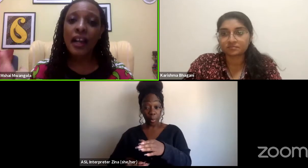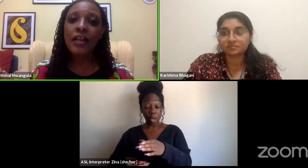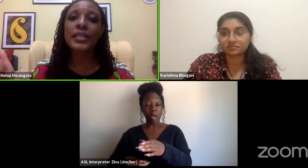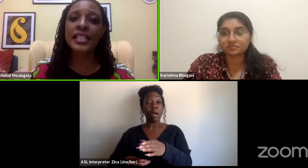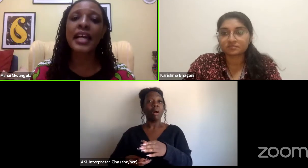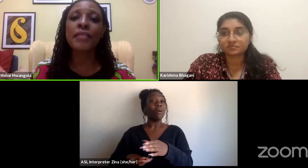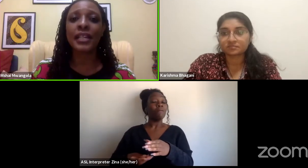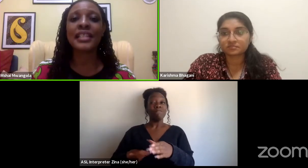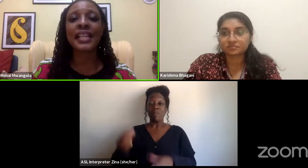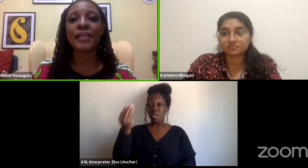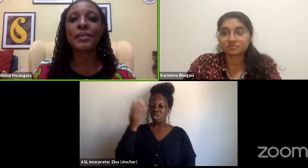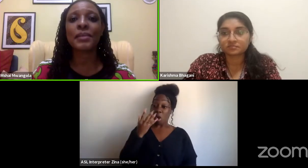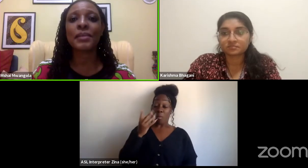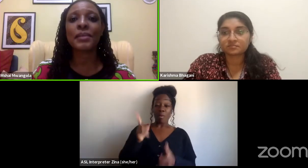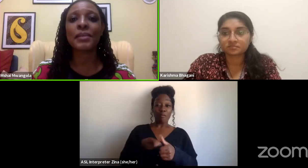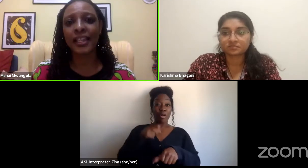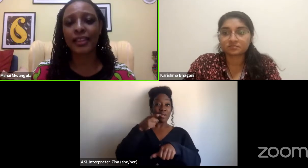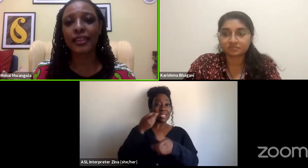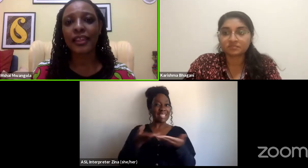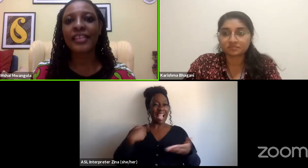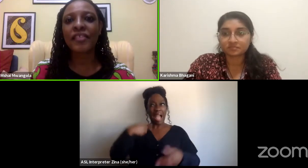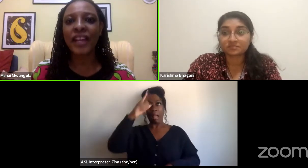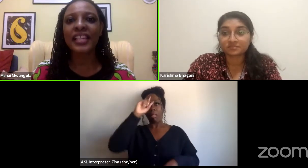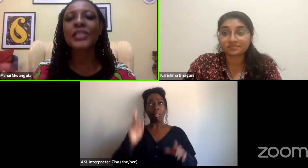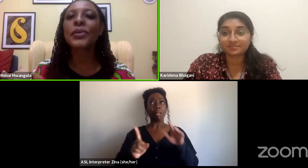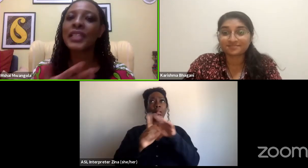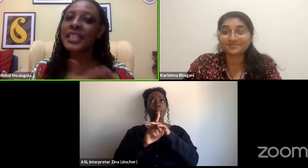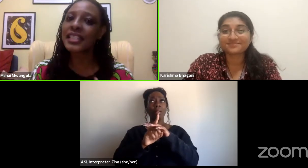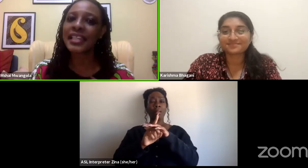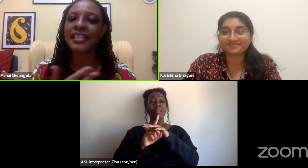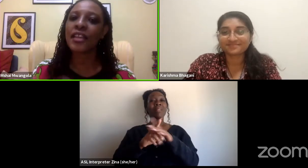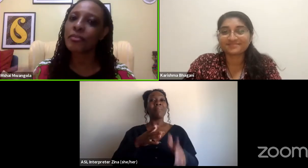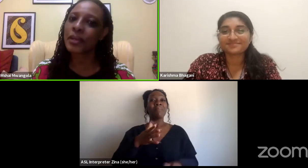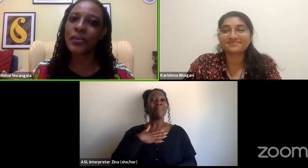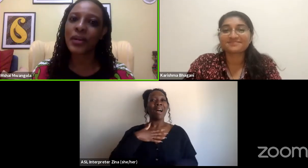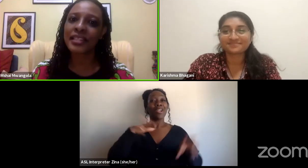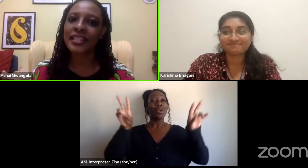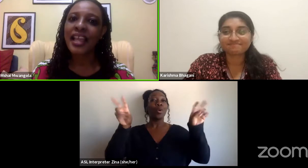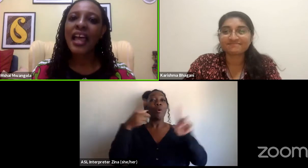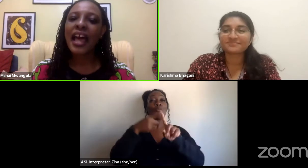"Cowards die many times before their death. The valiant only tastes death but once."